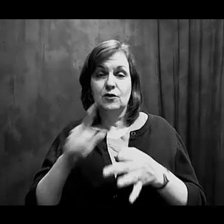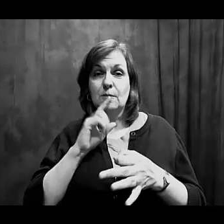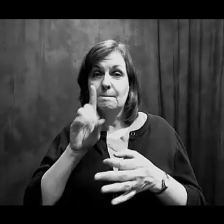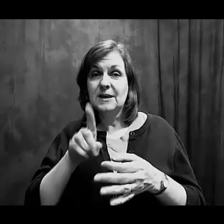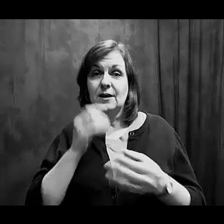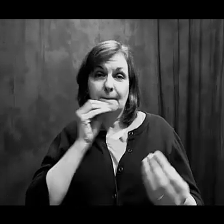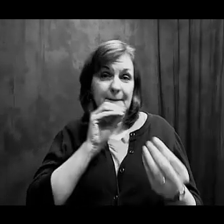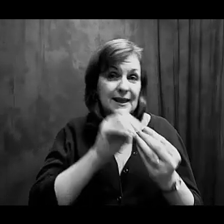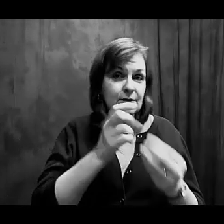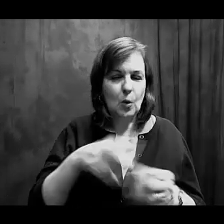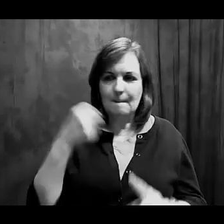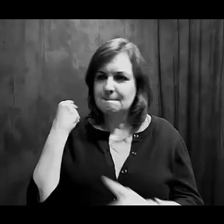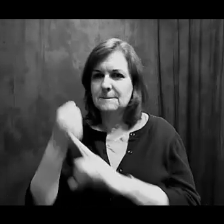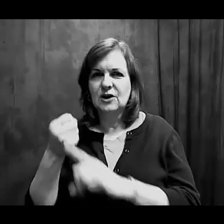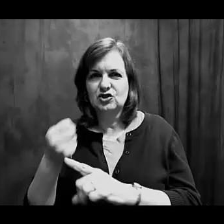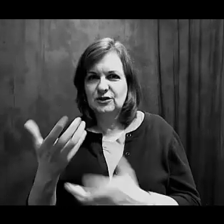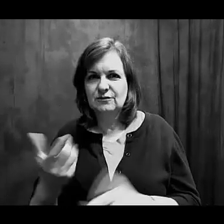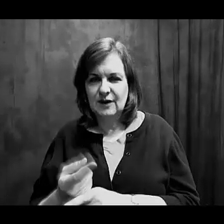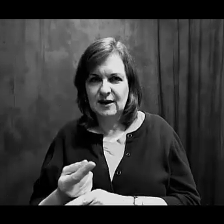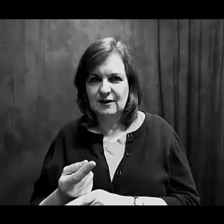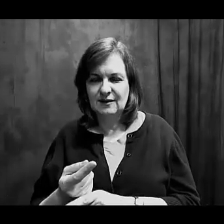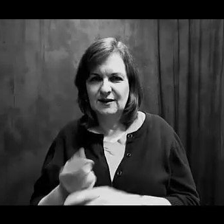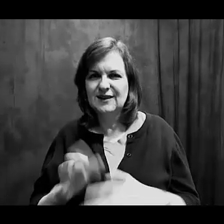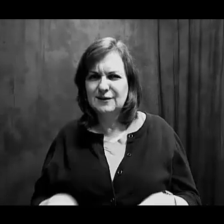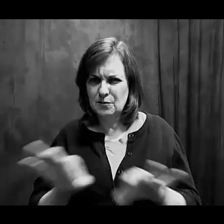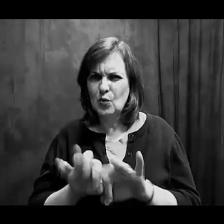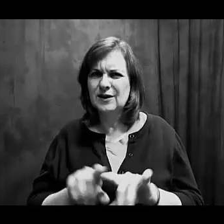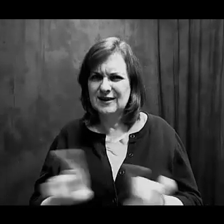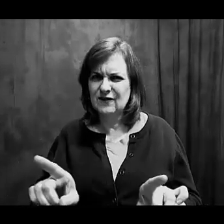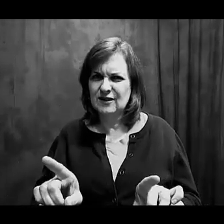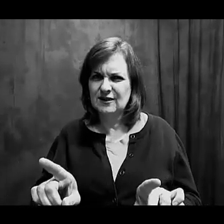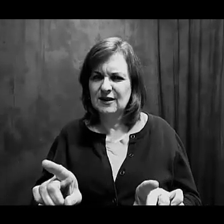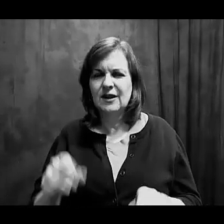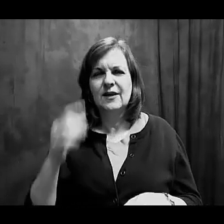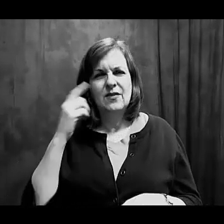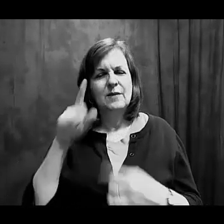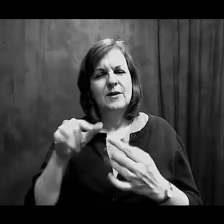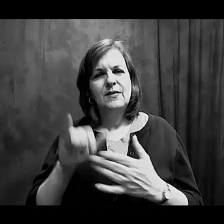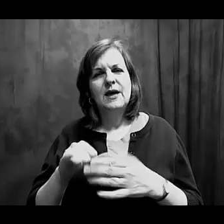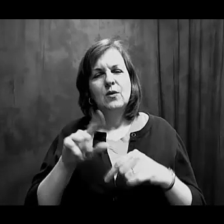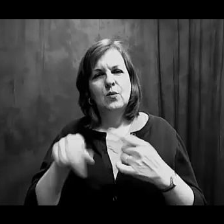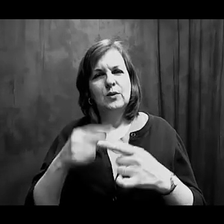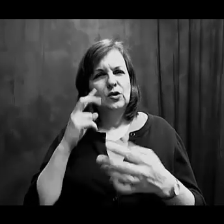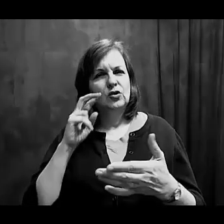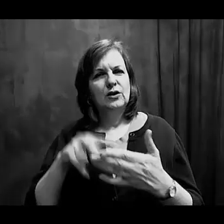distinction!! We have to keep these things in mind when we look at different types of receptors